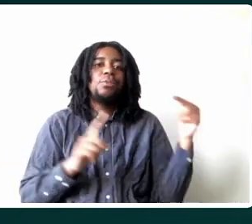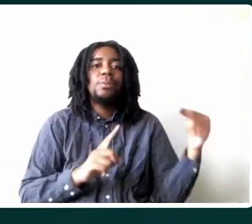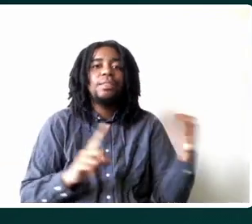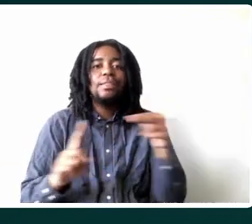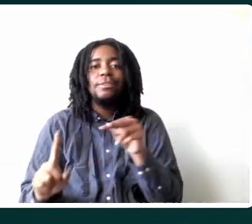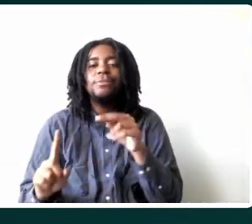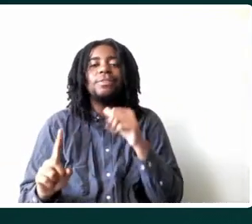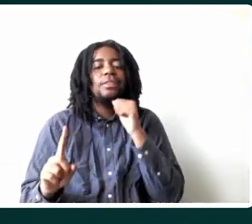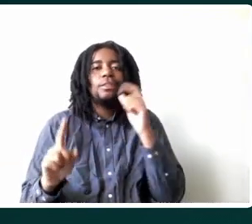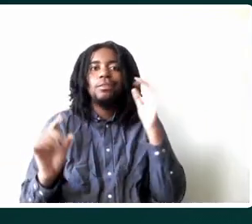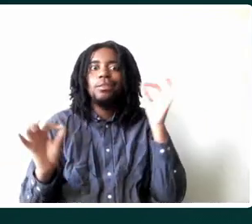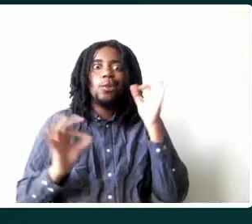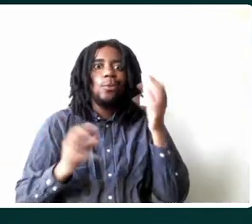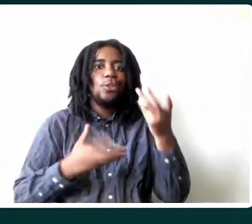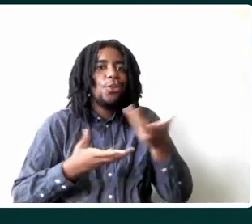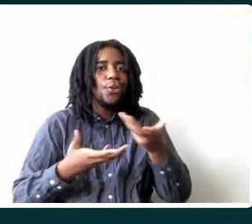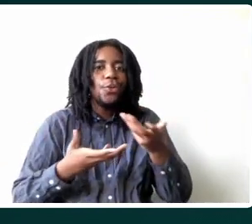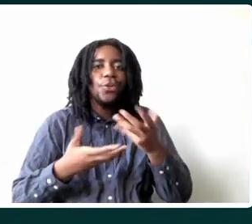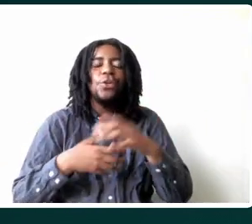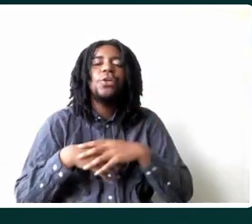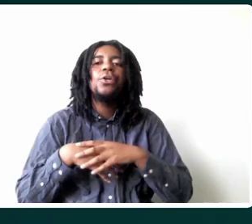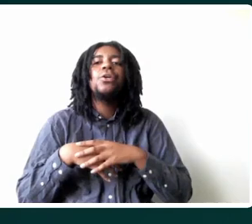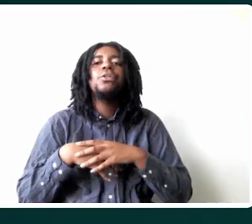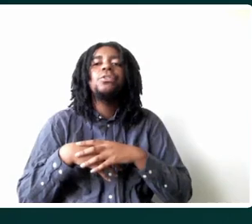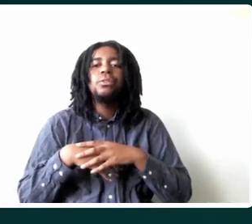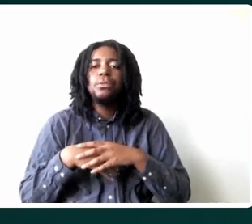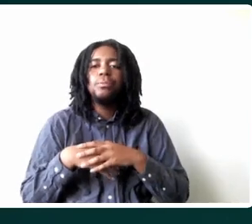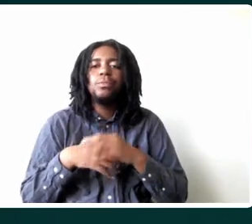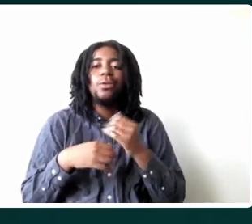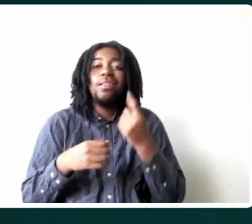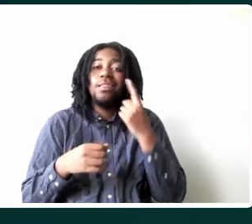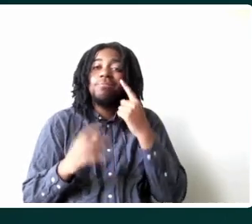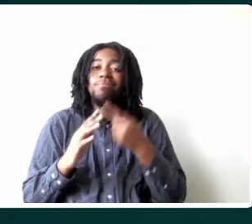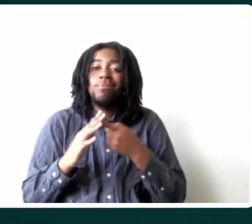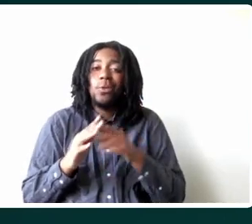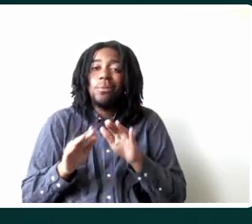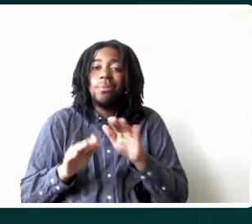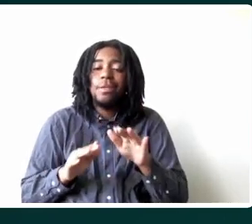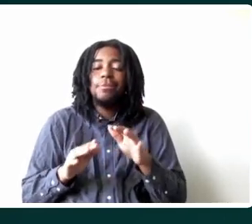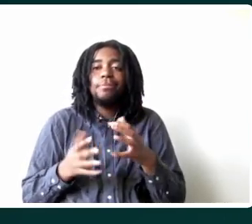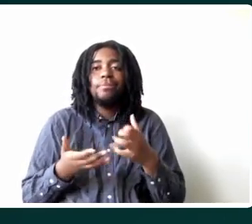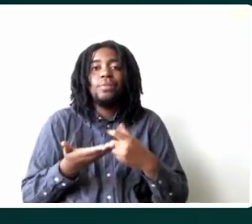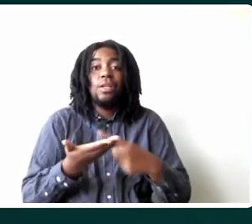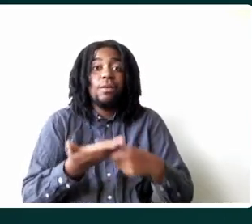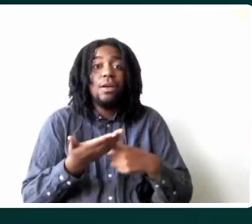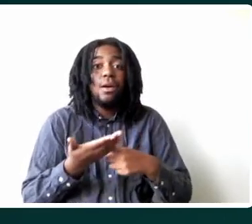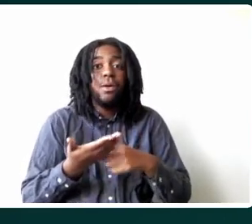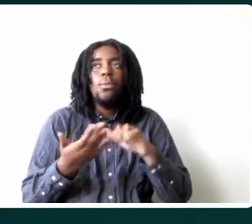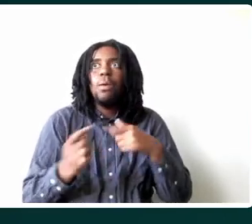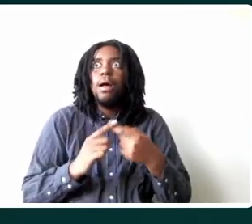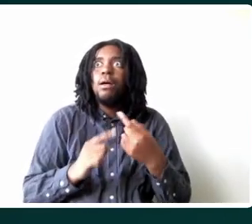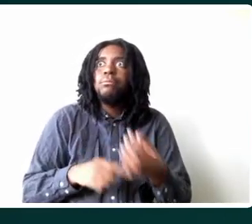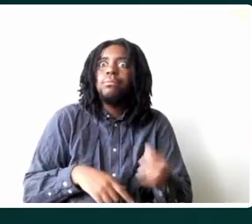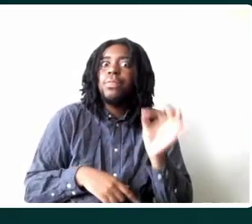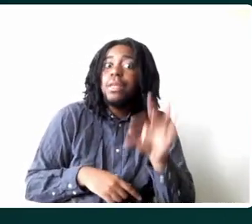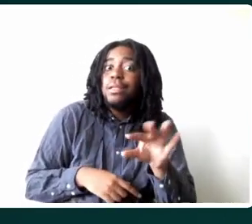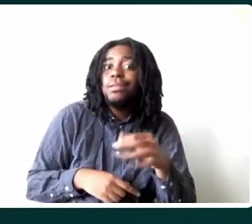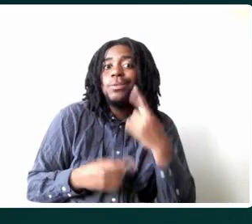So, I think that, you know, thinking of starting there, and then having those conversations. Well, what about this? You know, this works for my kids, this works for -- you know, for this